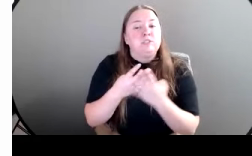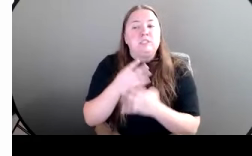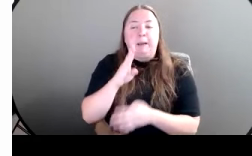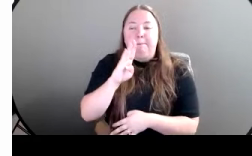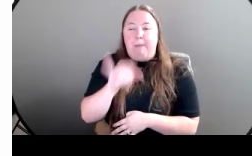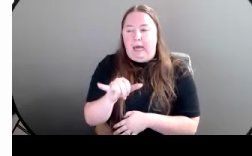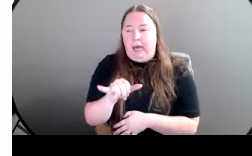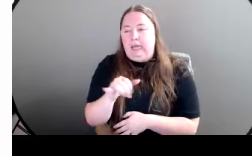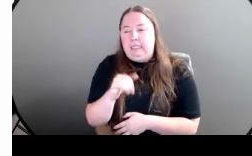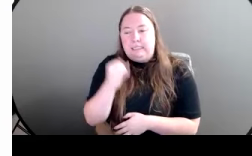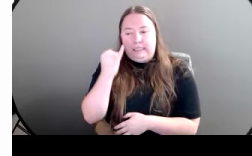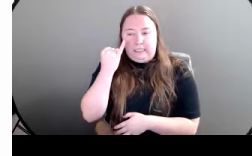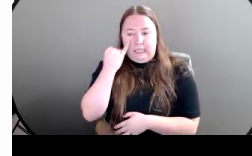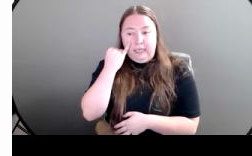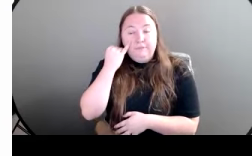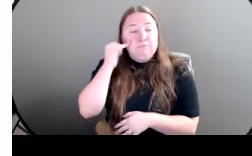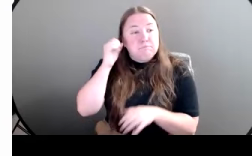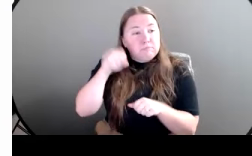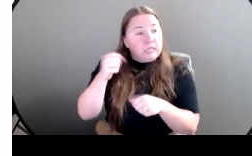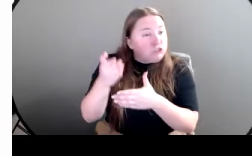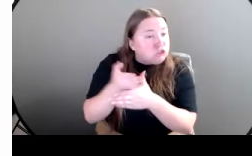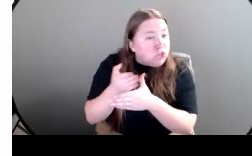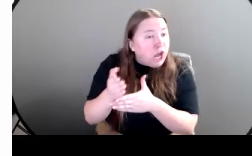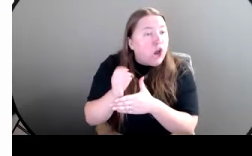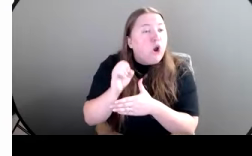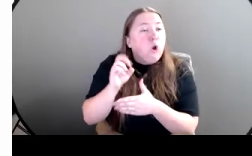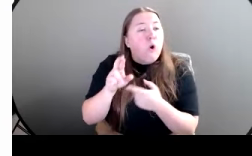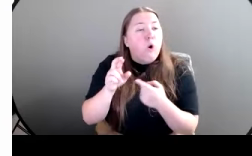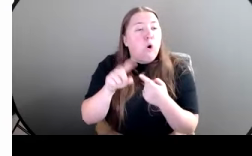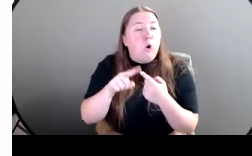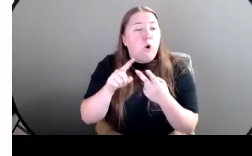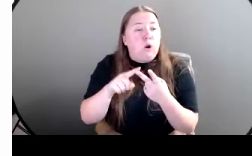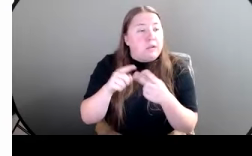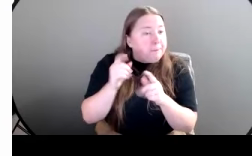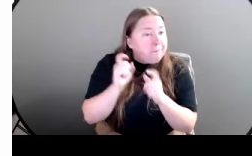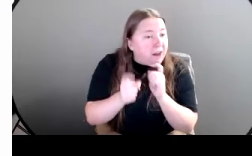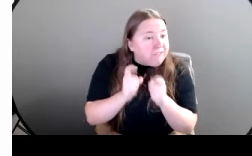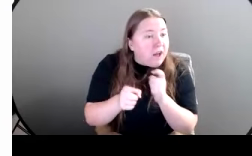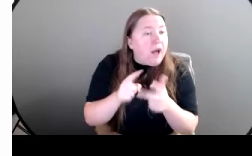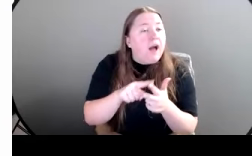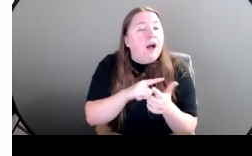whether or not you can share it, just share it, or if you want to modify it, or if you want to be able to,